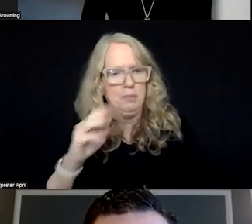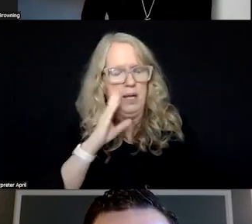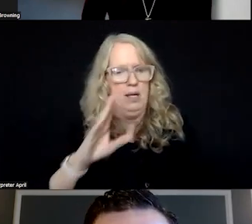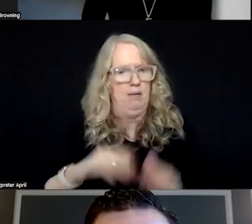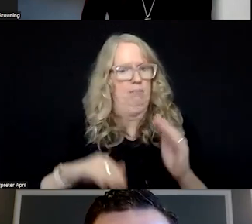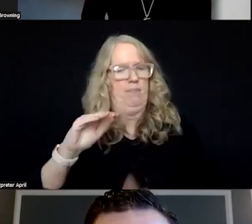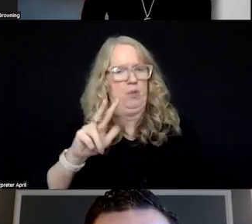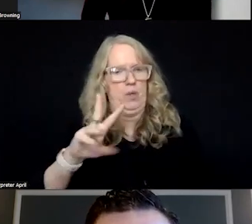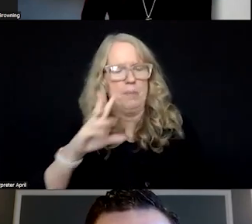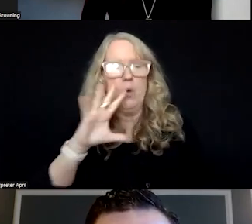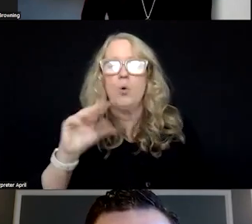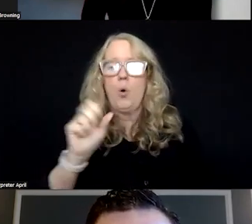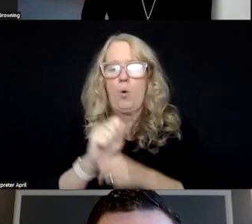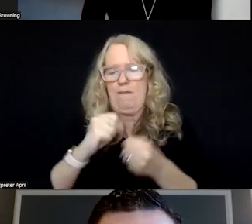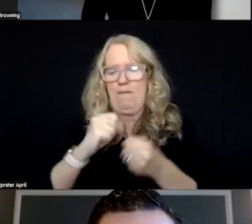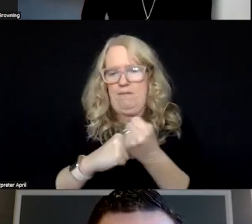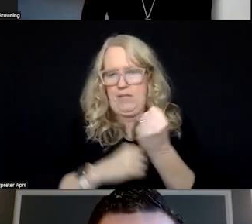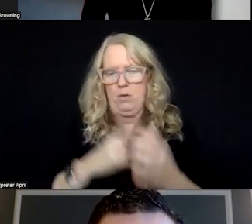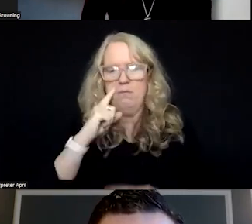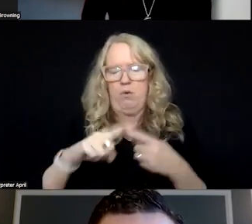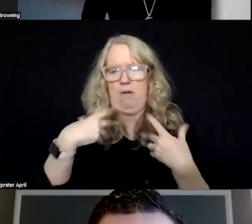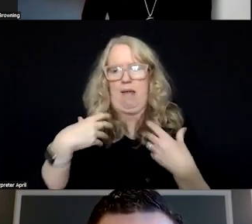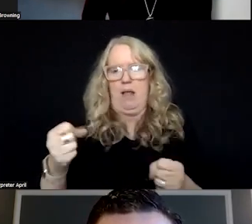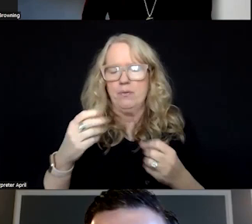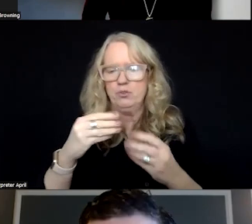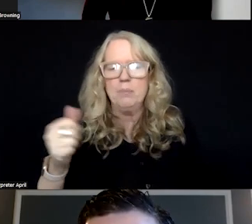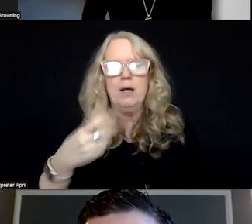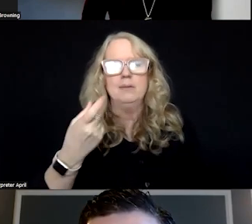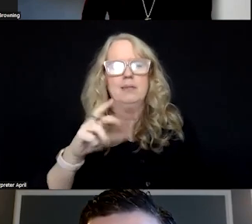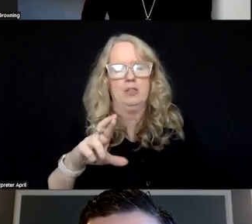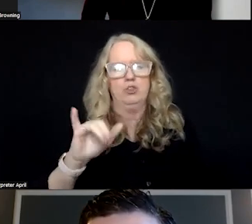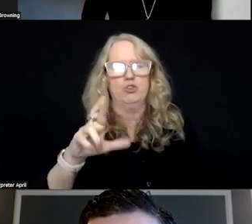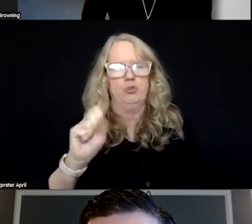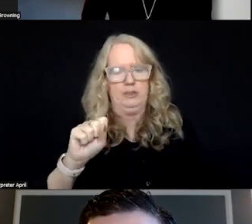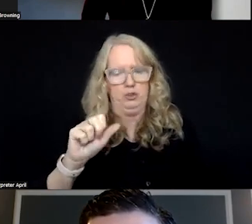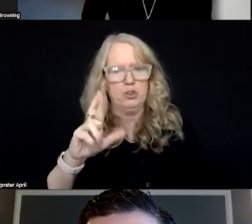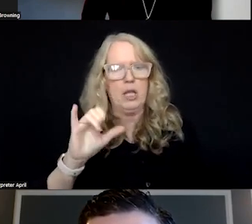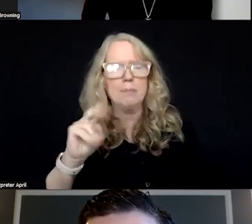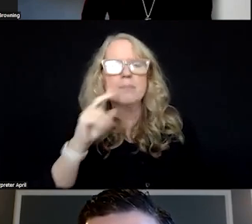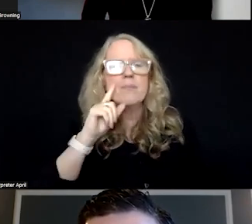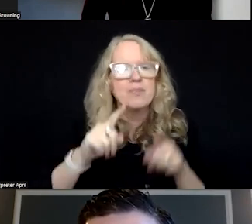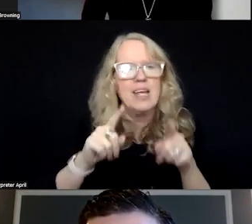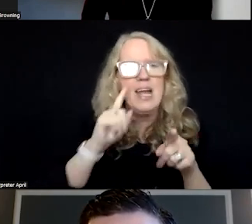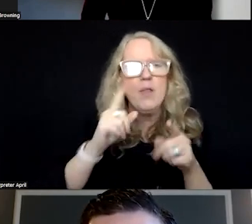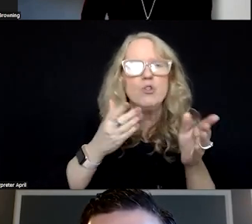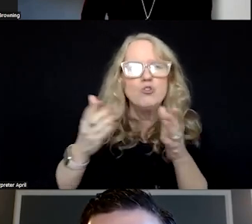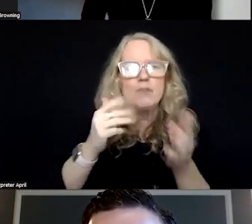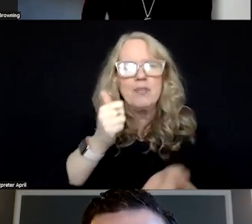THE COFOUNDER OF SECTIONS HEALTH SOLUTIONS DESCRIBED FACILITIES THAT SERVE EVERYONE.